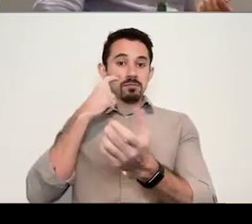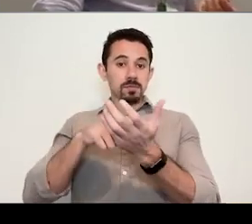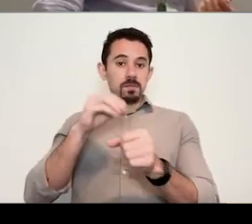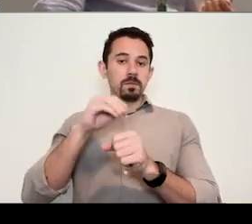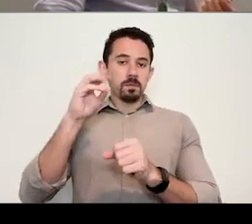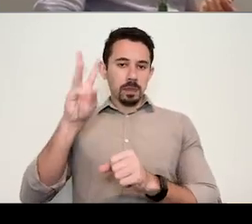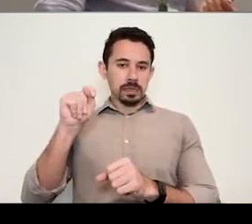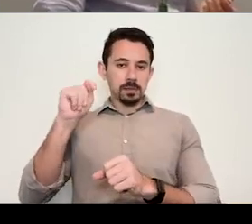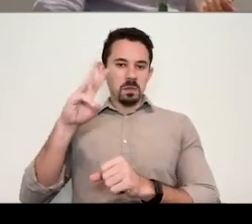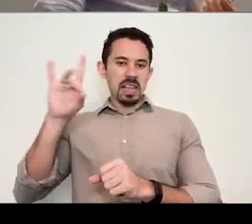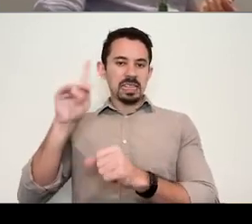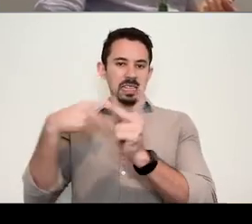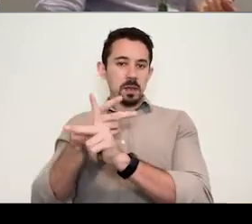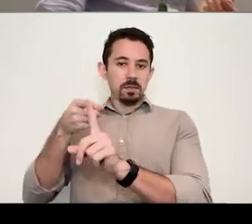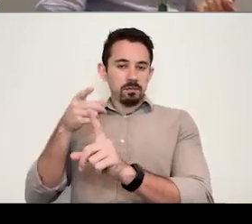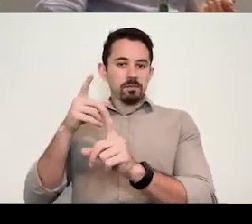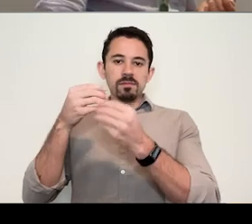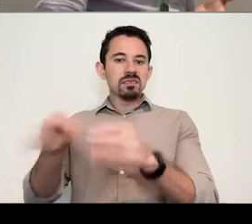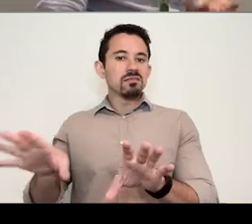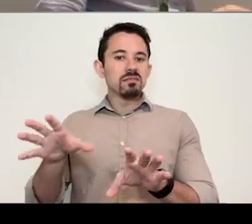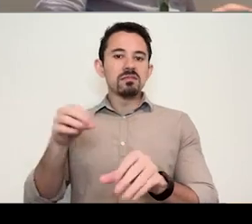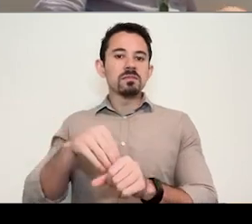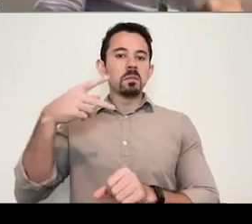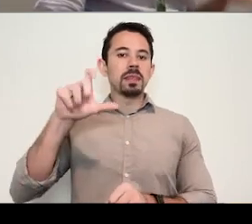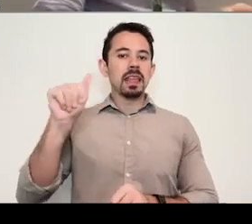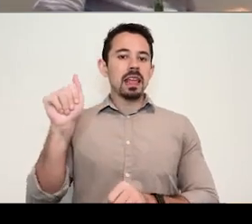seen in the wild type was lost in the PelA deacetylase mutants. They were instead